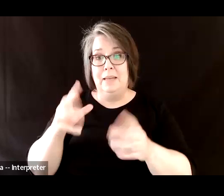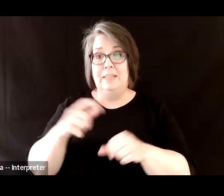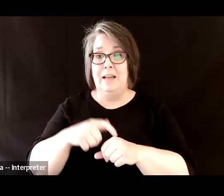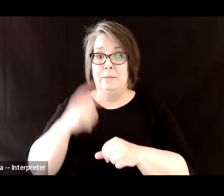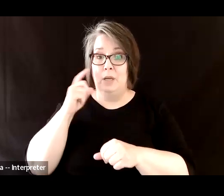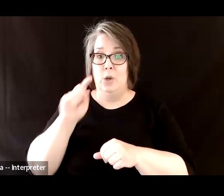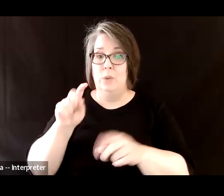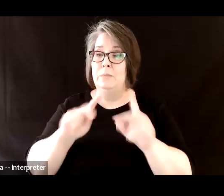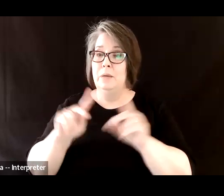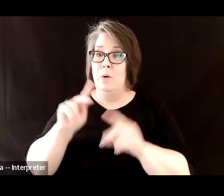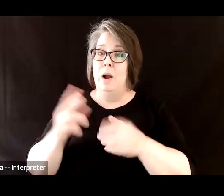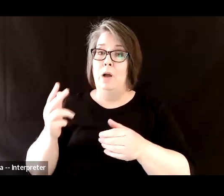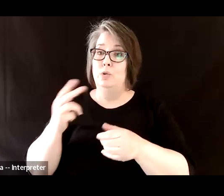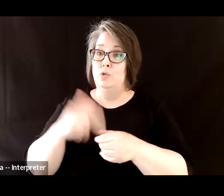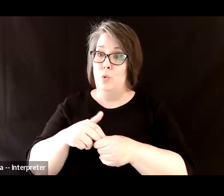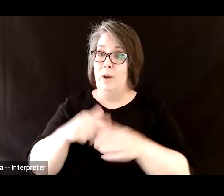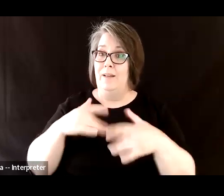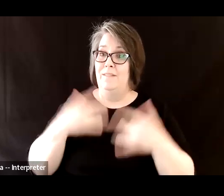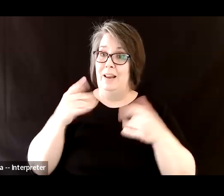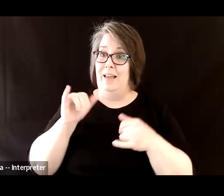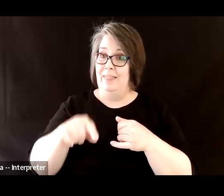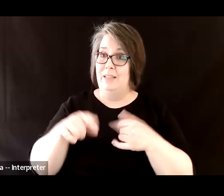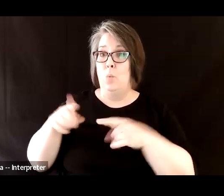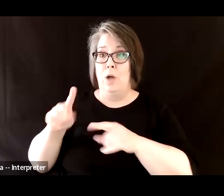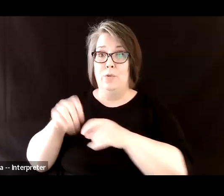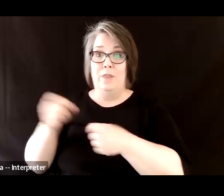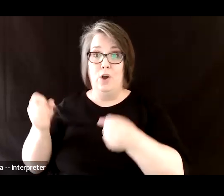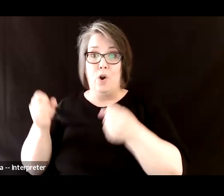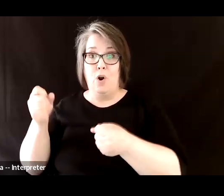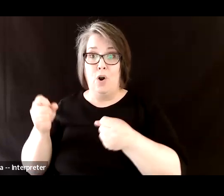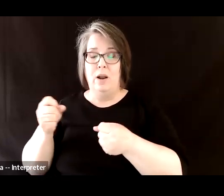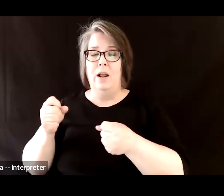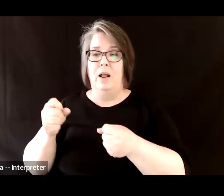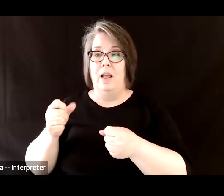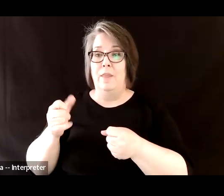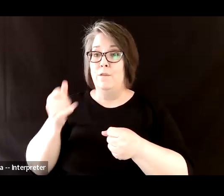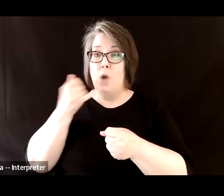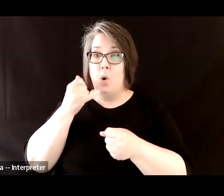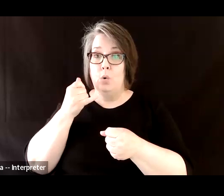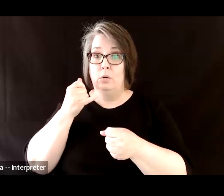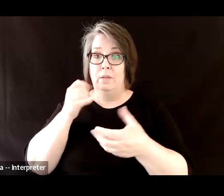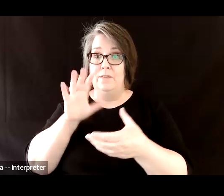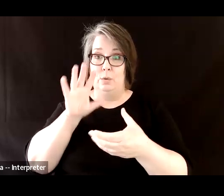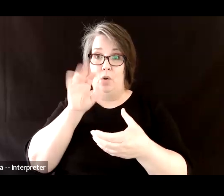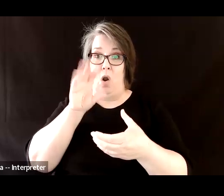people buy joint events like this for instance while they are in their car and your phone is off and they are just listening's of them's so let me's name out -- they may not be